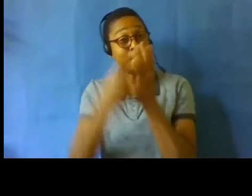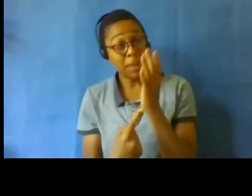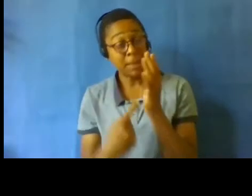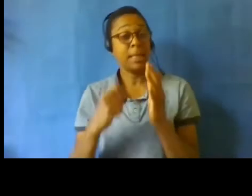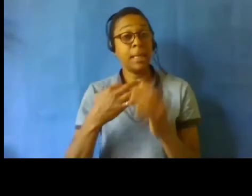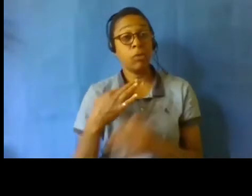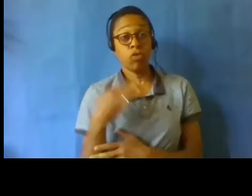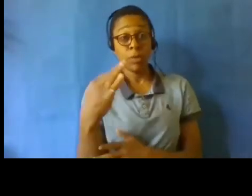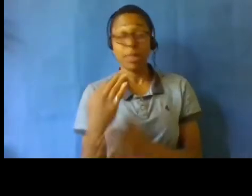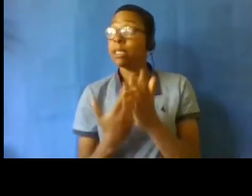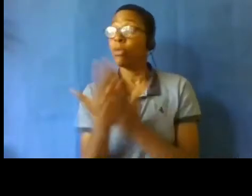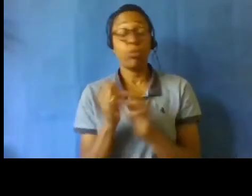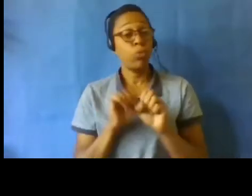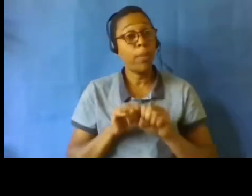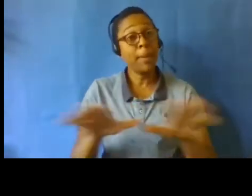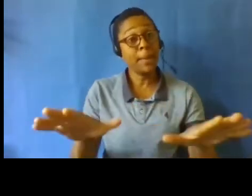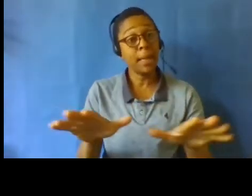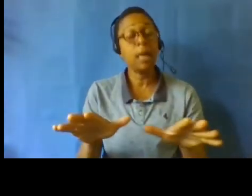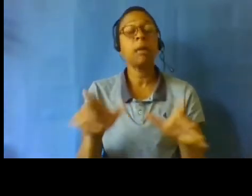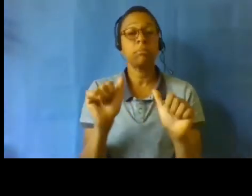break during which you are welcome to browse the virtual gallery on our